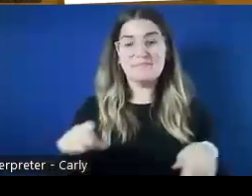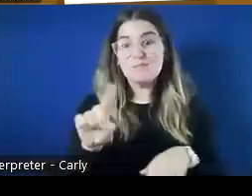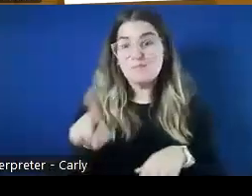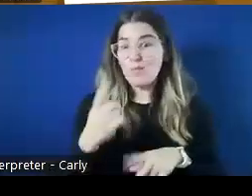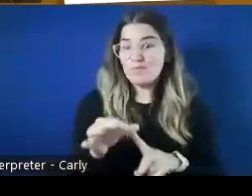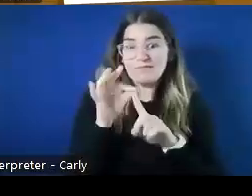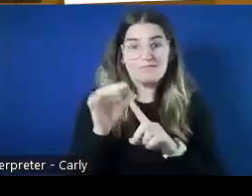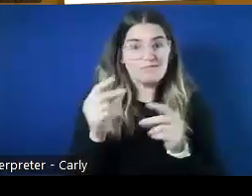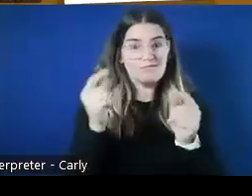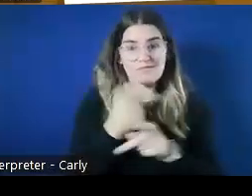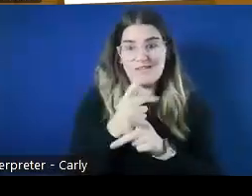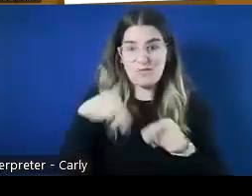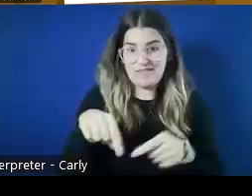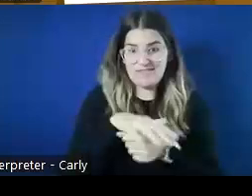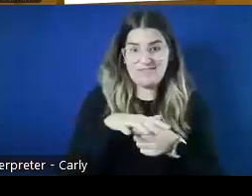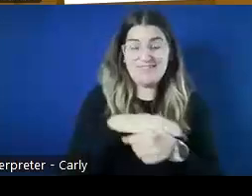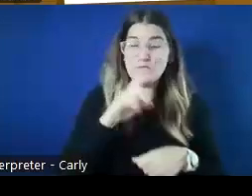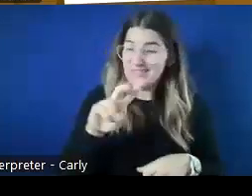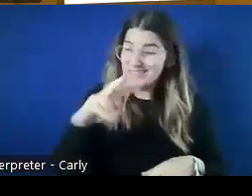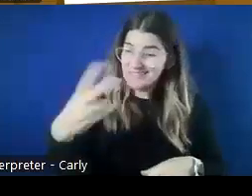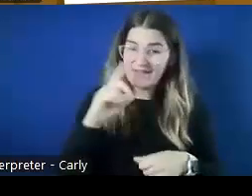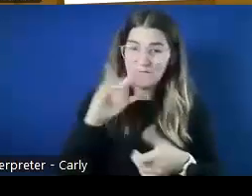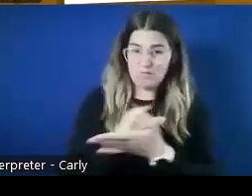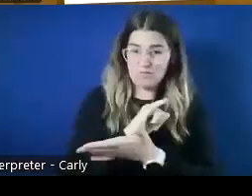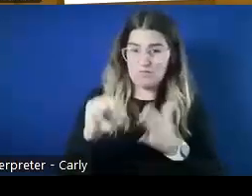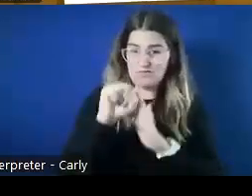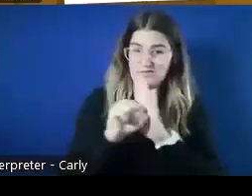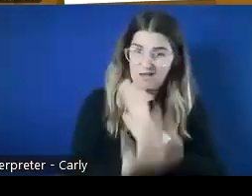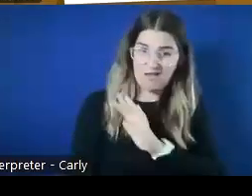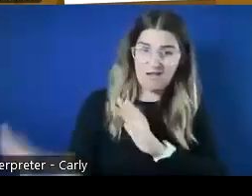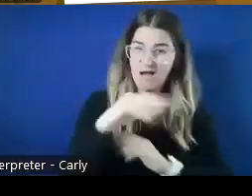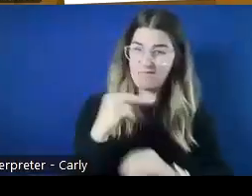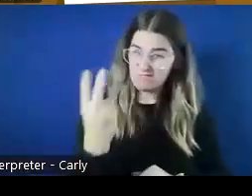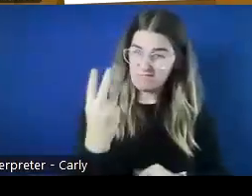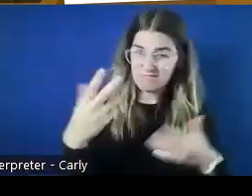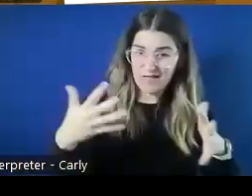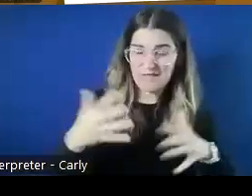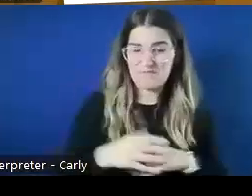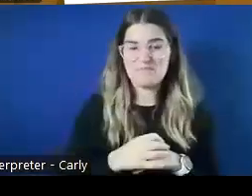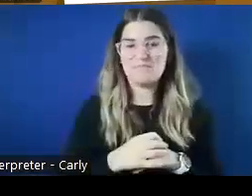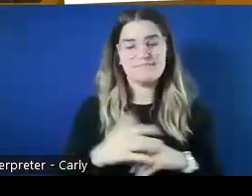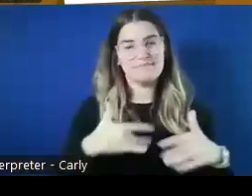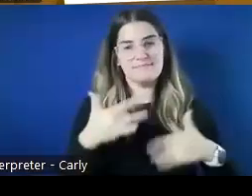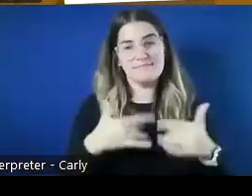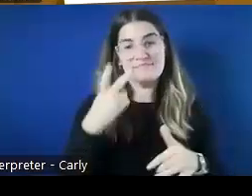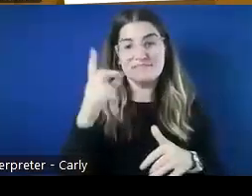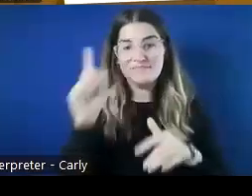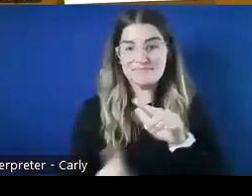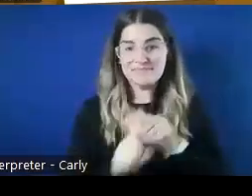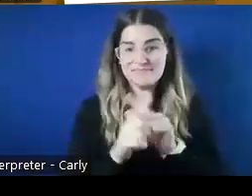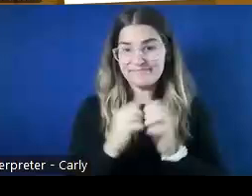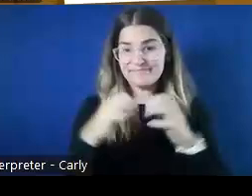of this type in New York State uh very excited to see it come about and come to completion we we